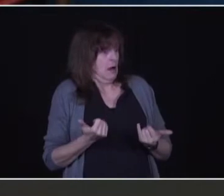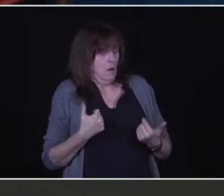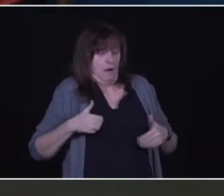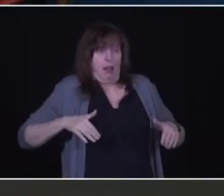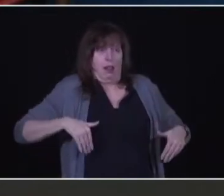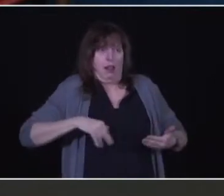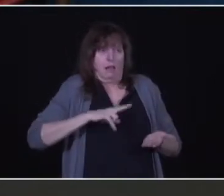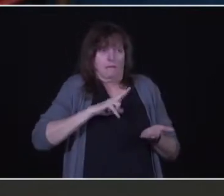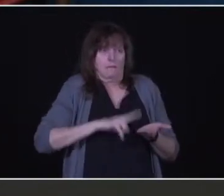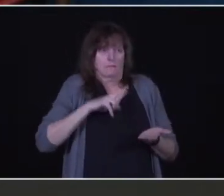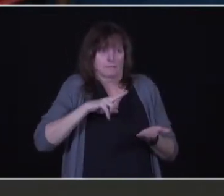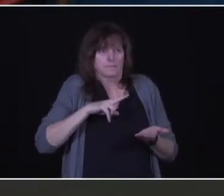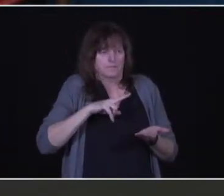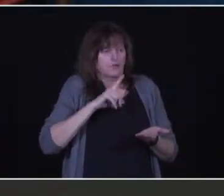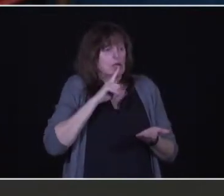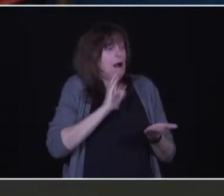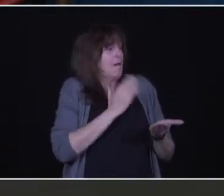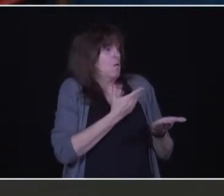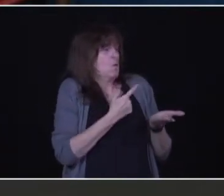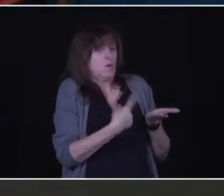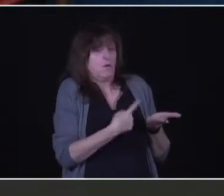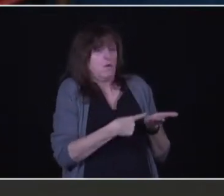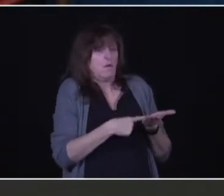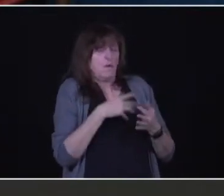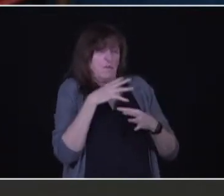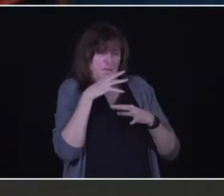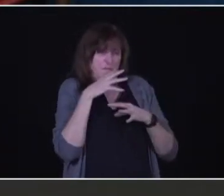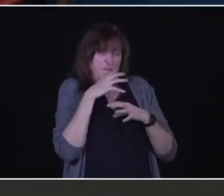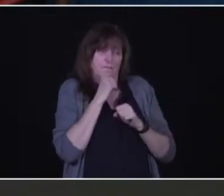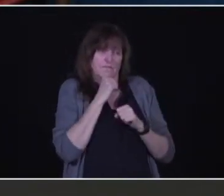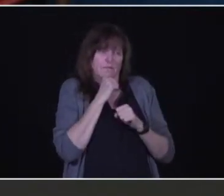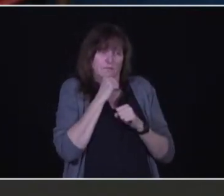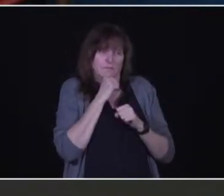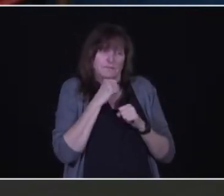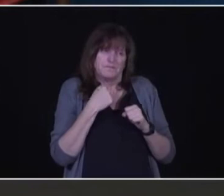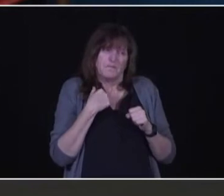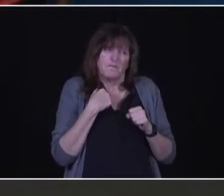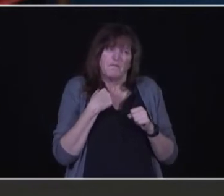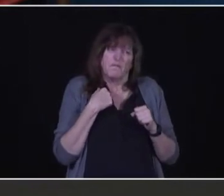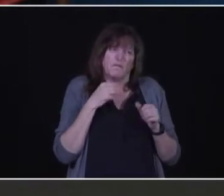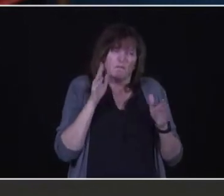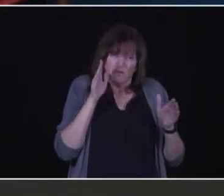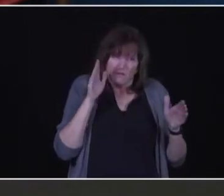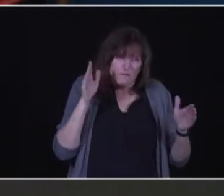Again, I can't disclose all of the details, this deal, once the deal is signed, we would be more